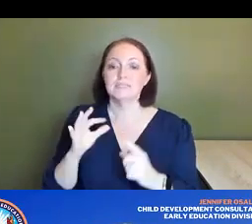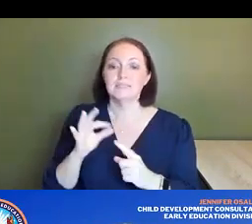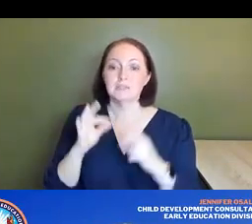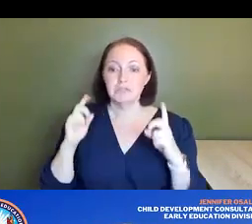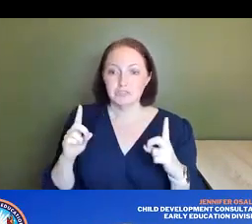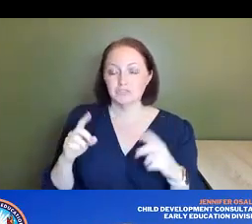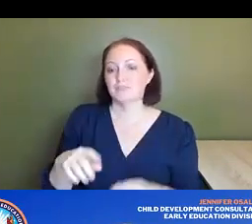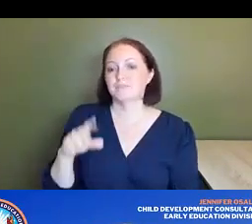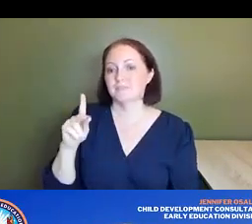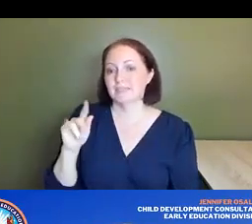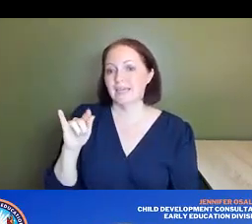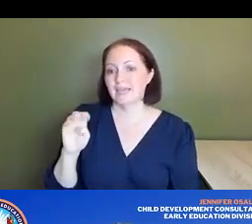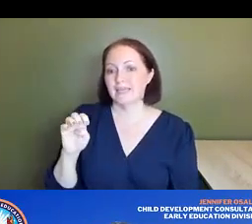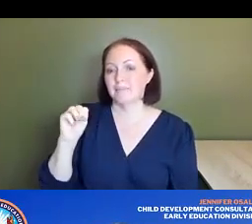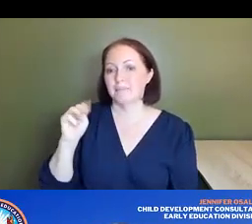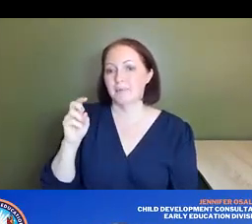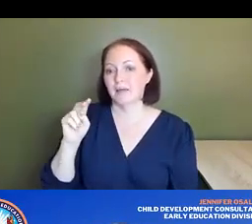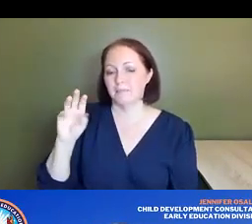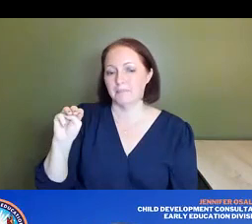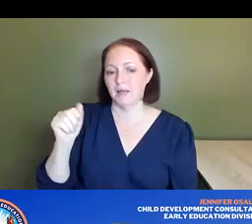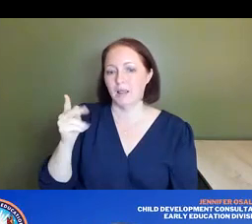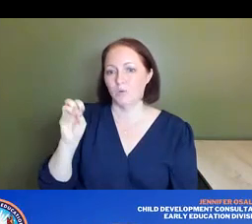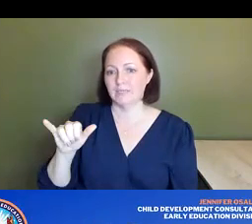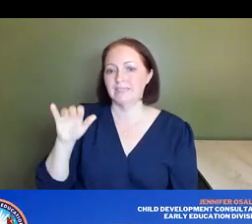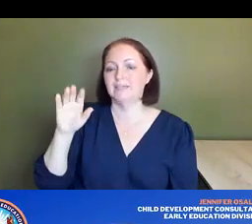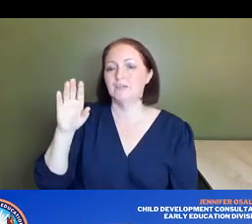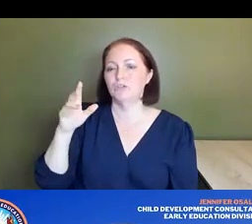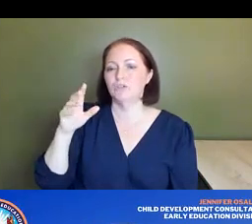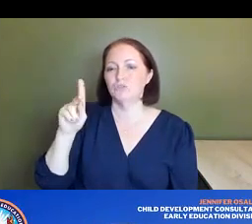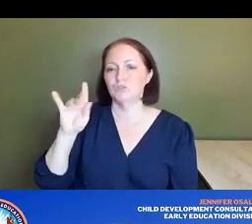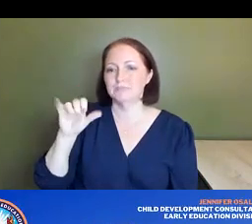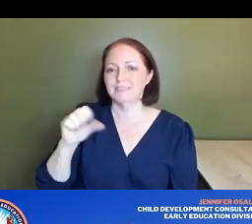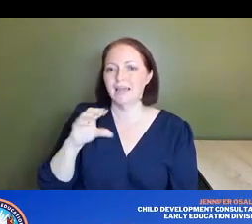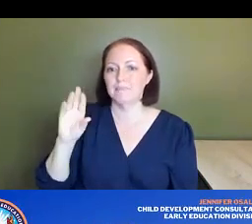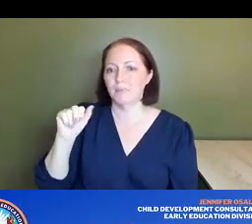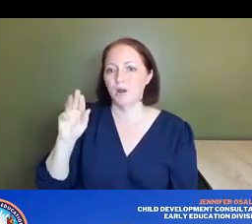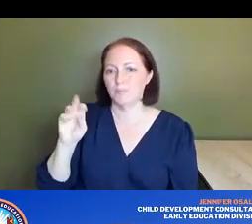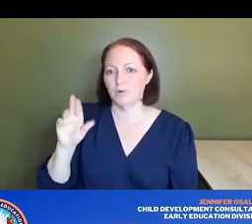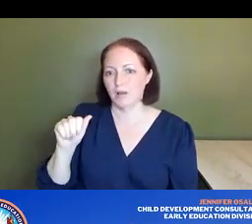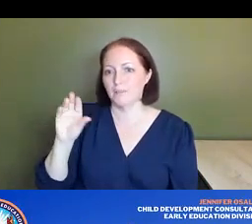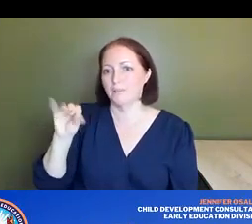we have Katie Maloney-Krips and Barbara Boyd. From the Expanded Learning Division we have